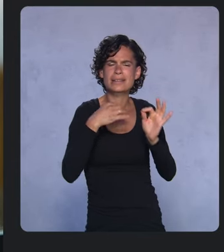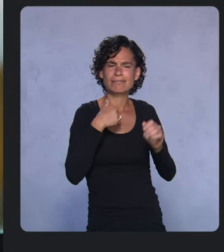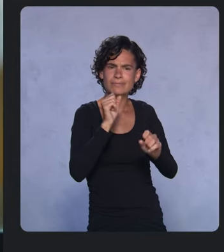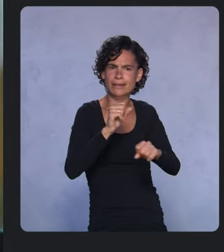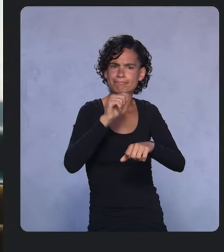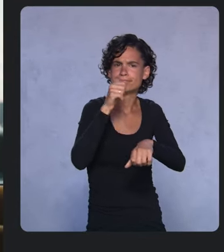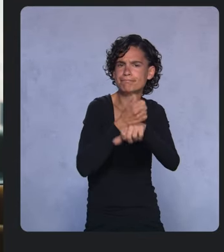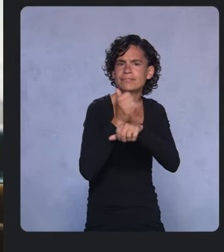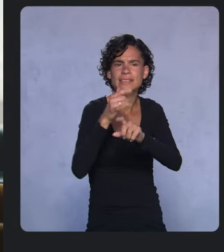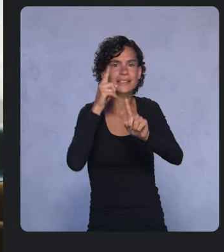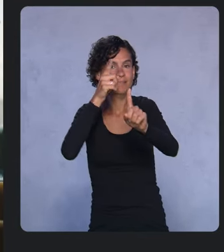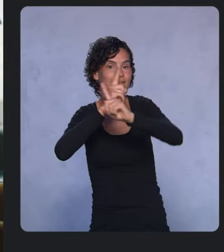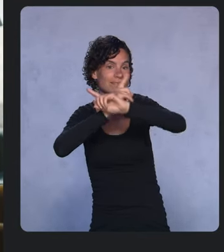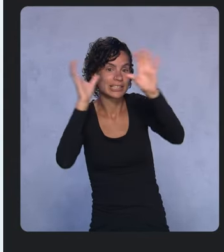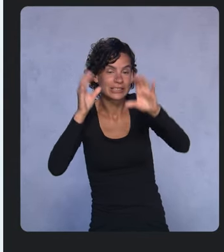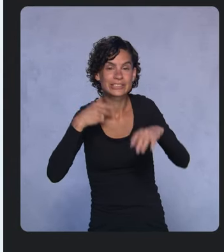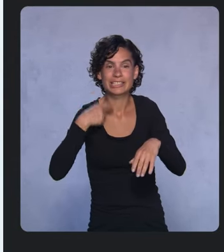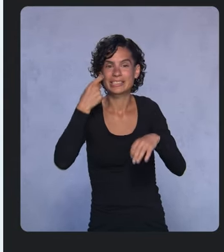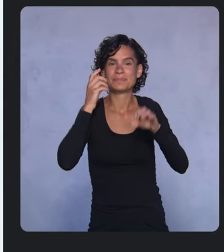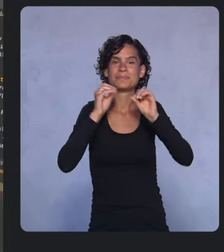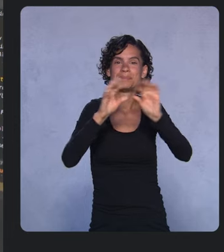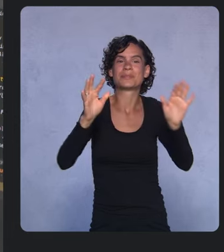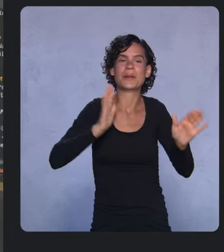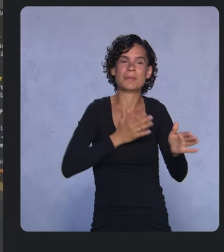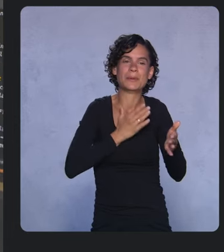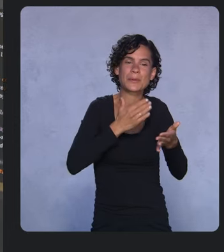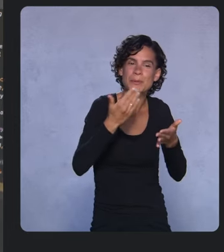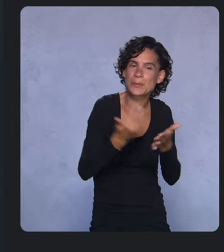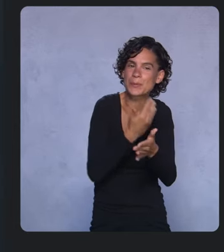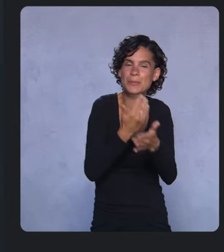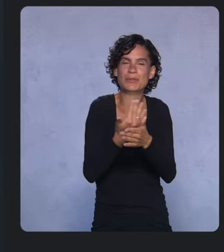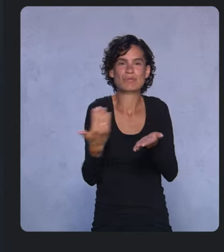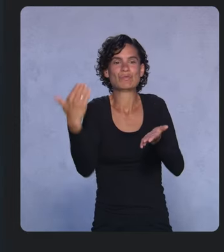We just released our totally new and rebuilt version of the wear app.